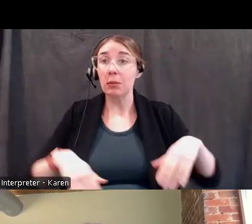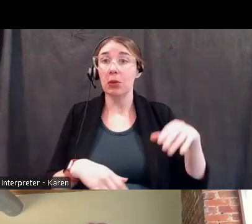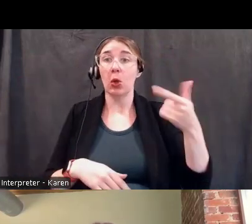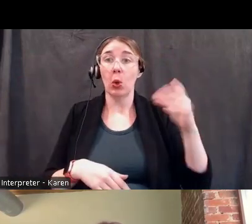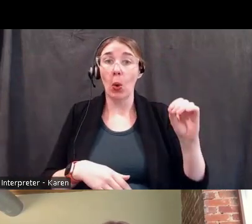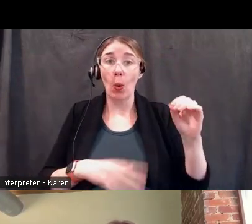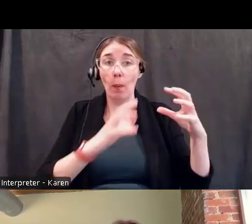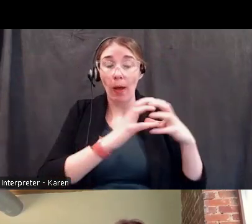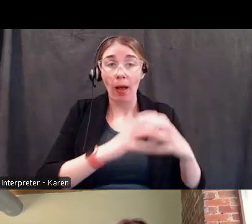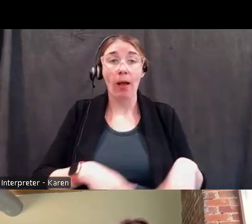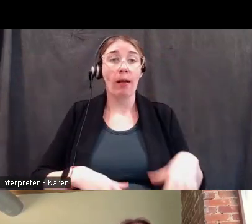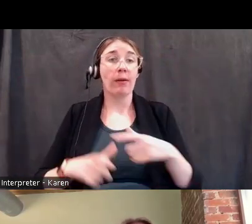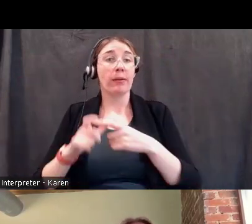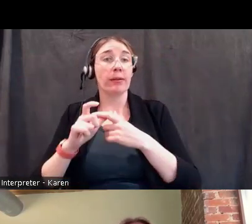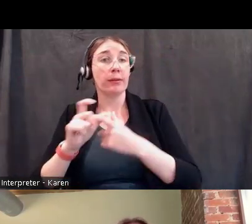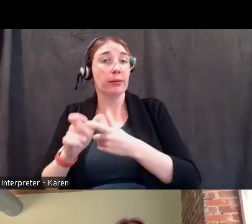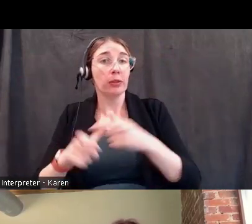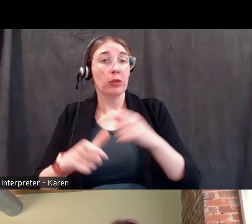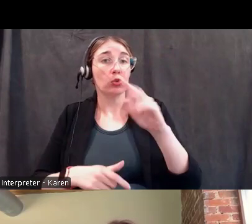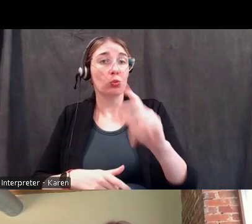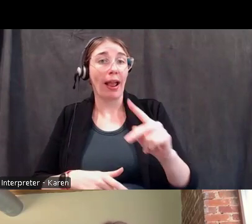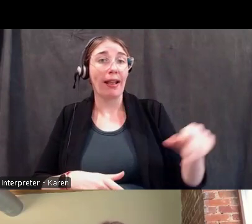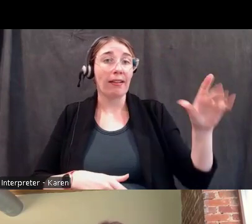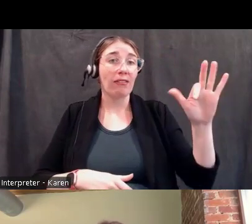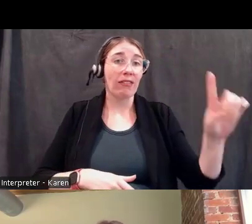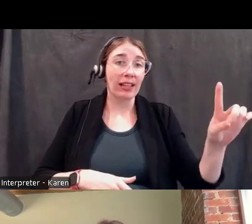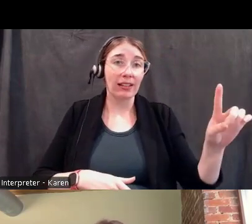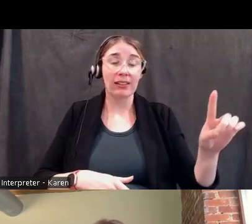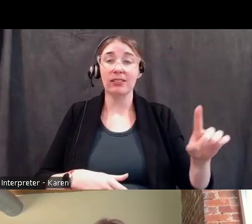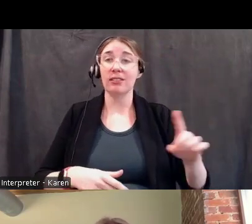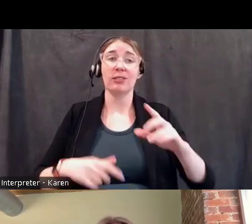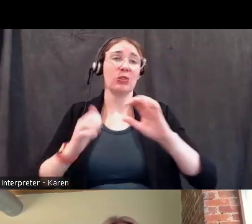There's all kinds of sports. So that will be happening